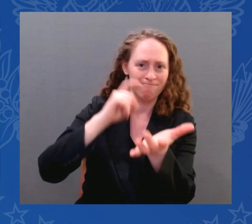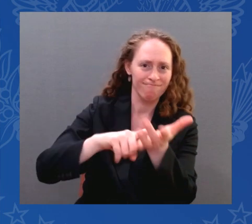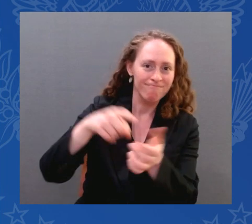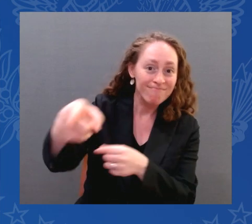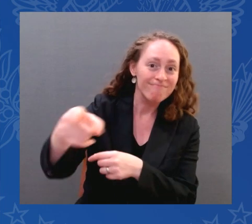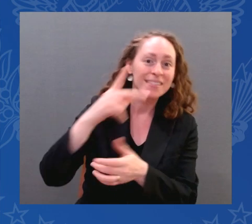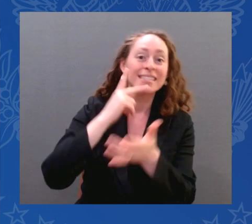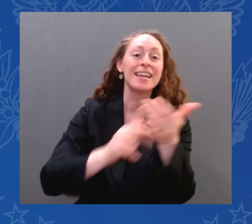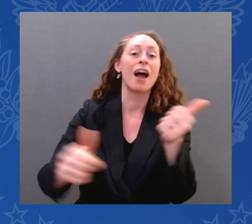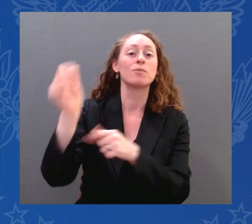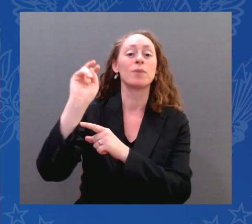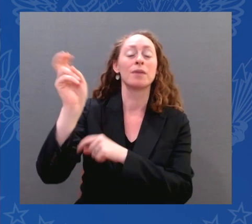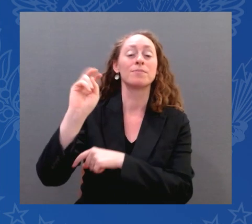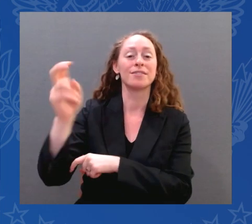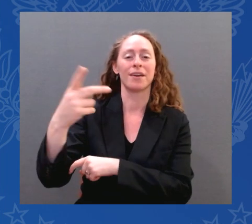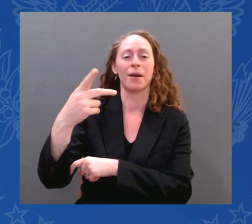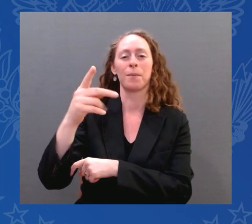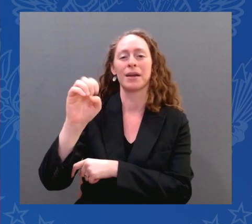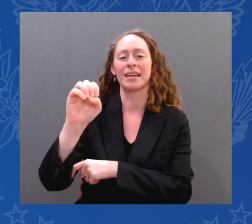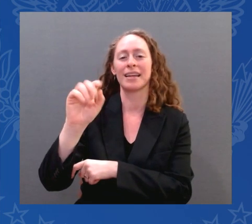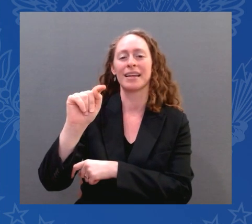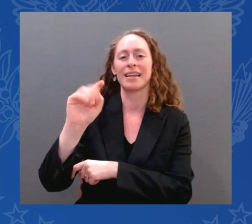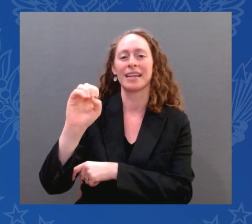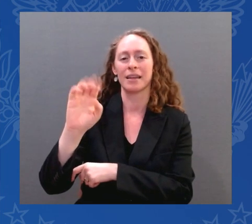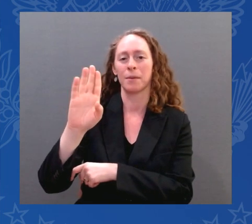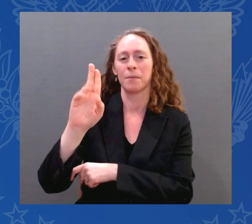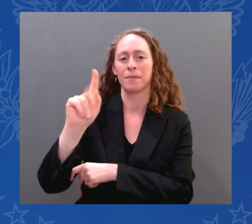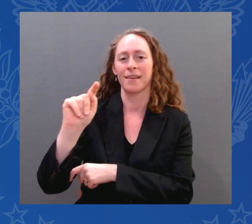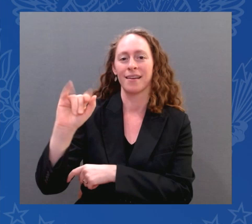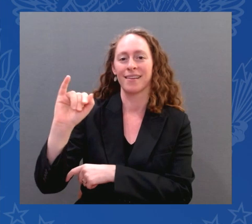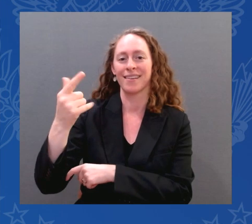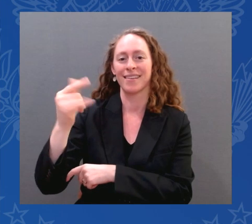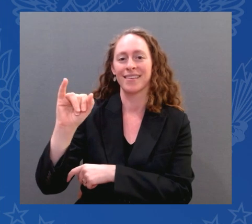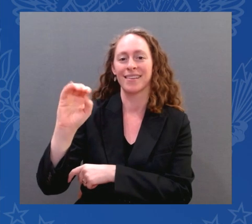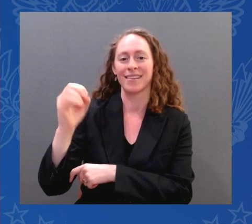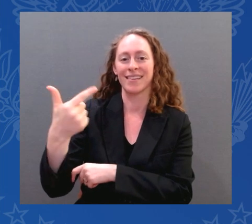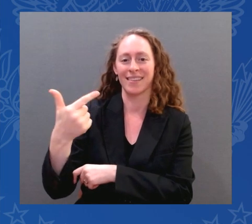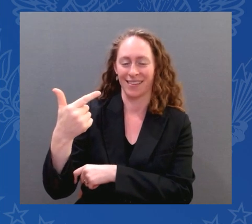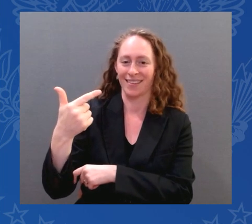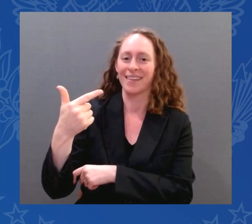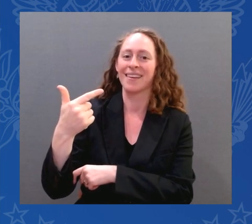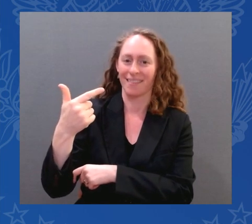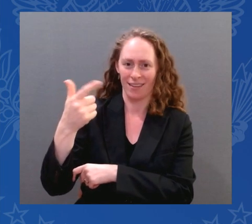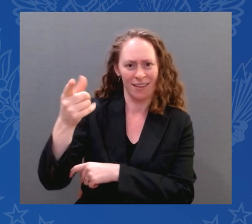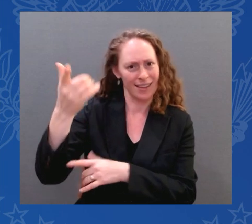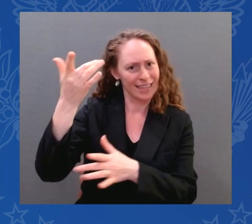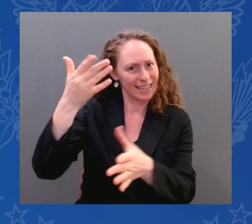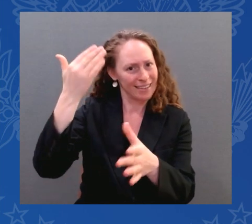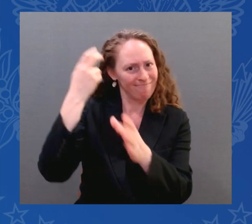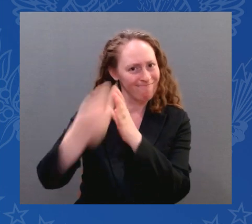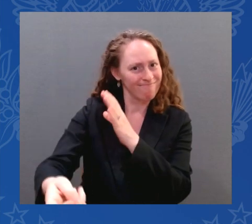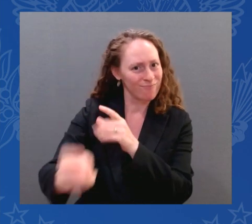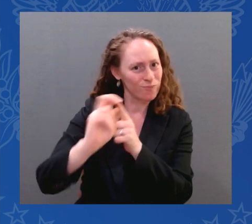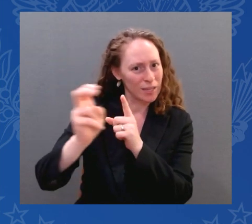And you know as well as a dozen members of Congress that are here and both Democrat and Republican,